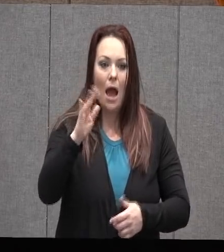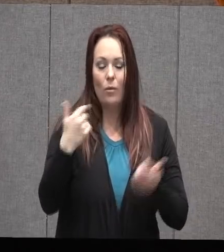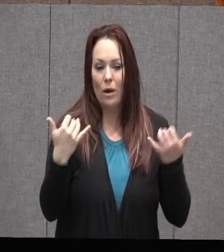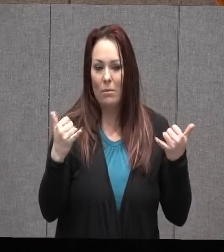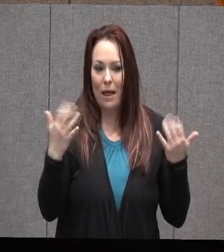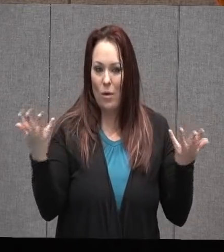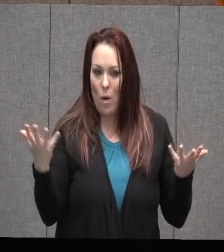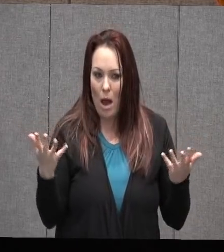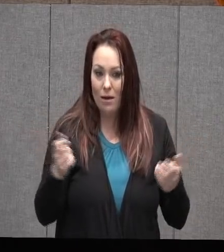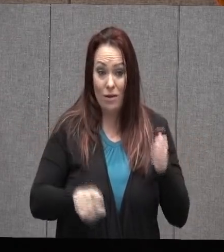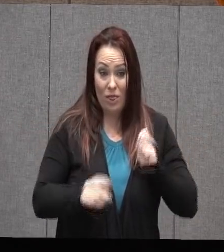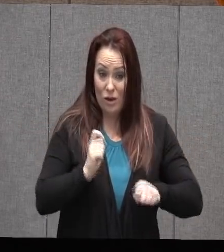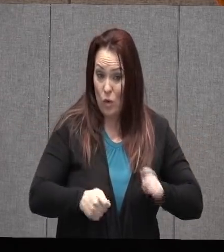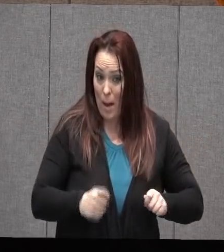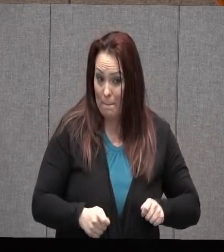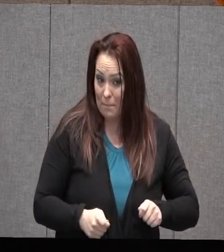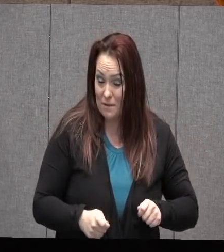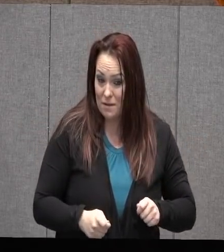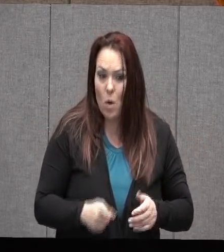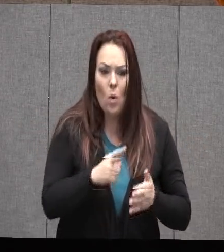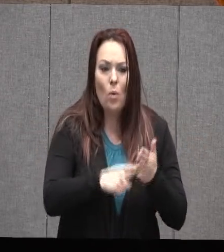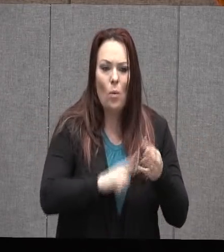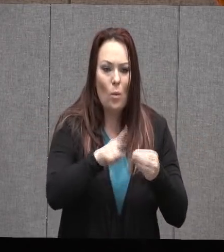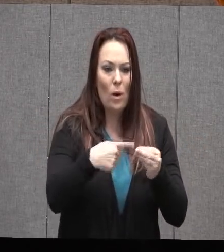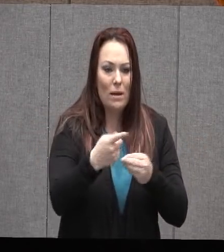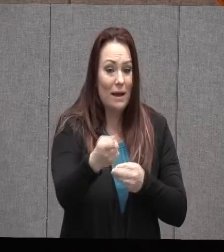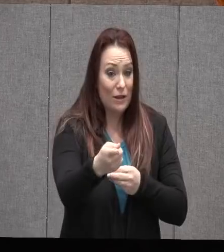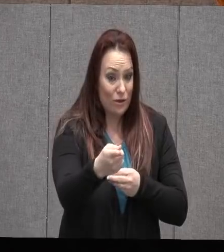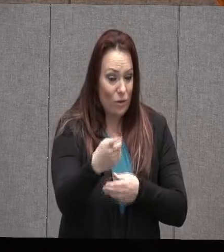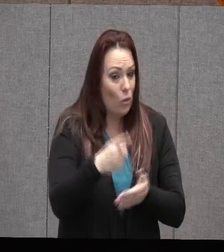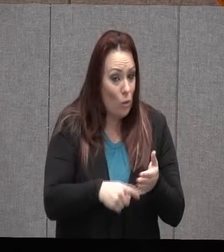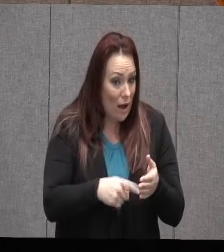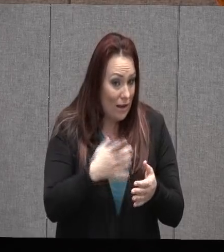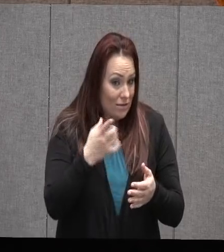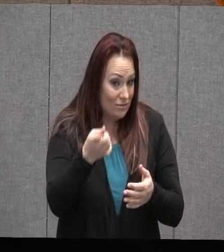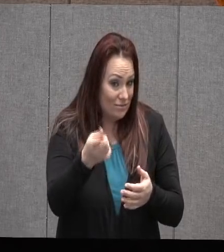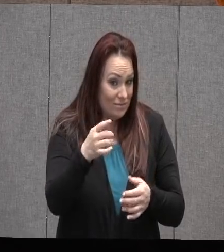What instrument would you play if you were in the band? Great.